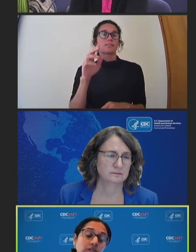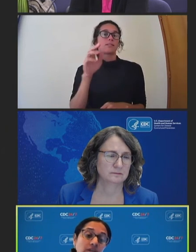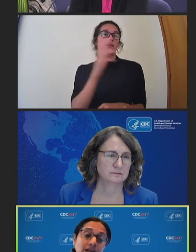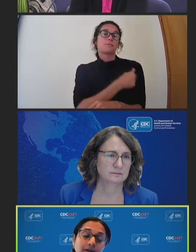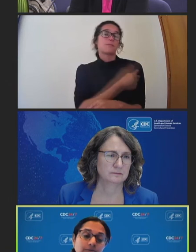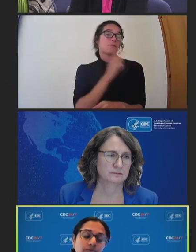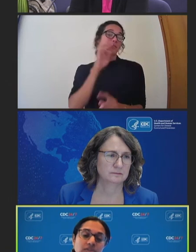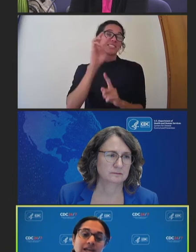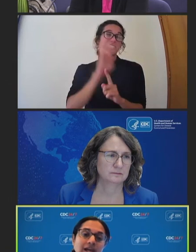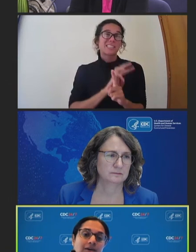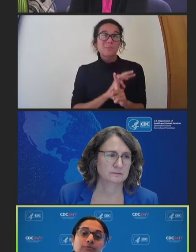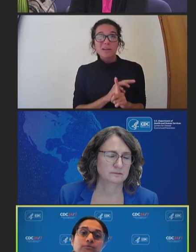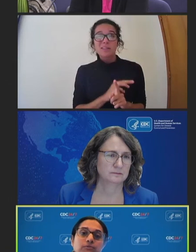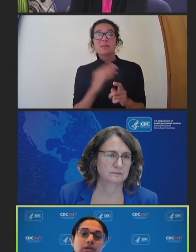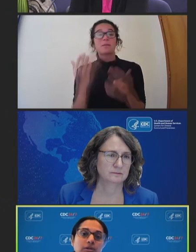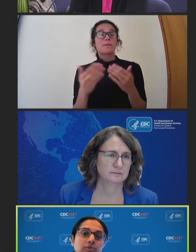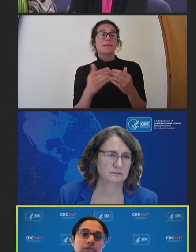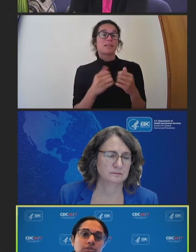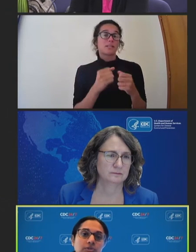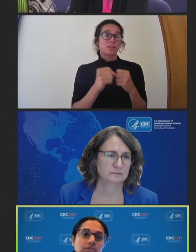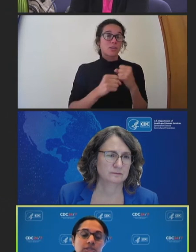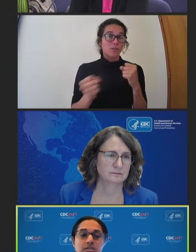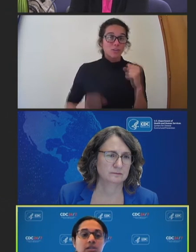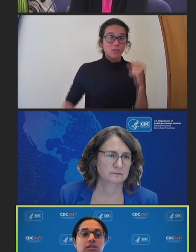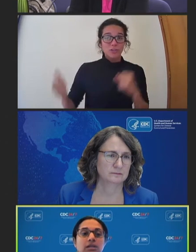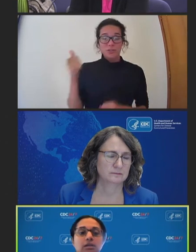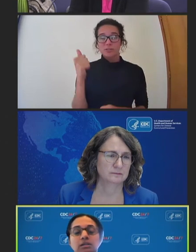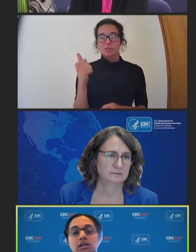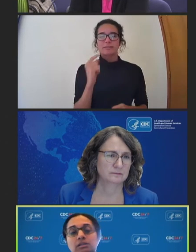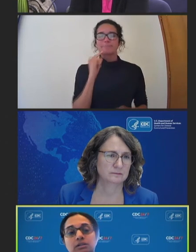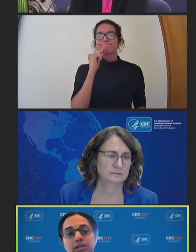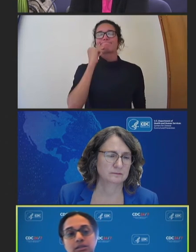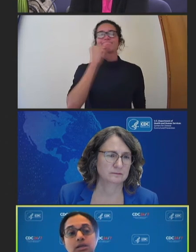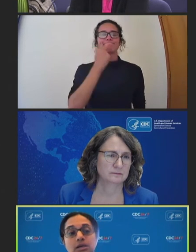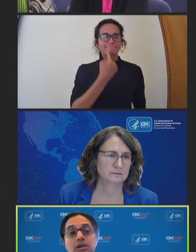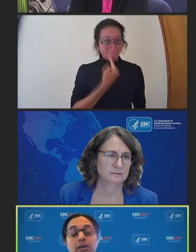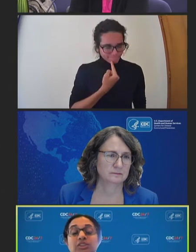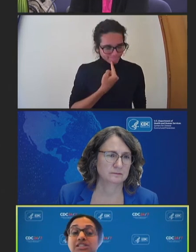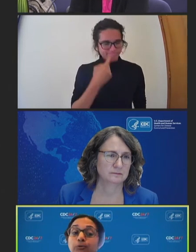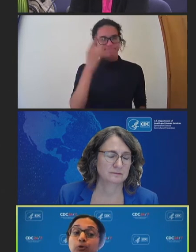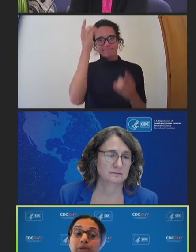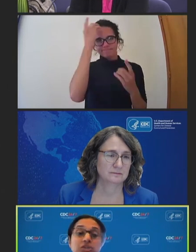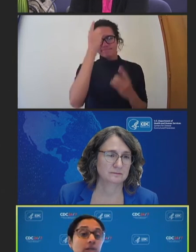you know, they have very, very severe disease. Nothing like -- I mean, the typical patient,